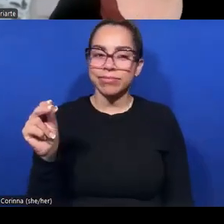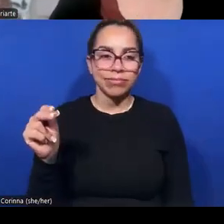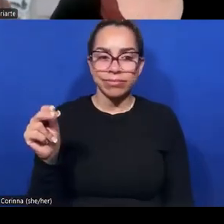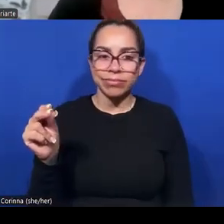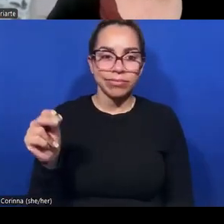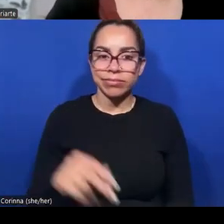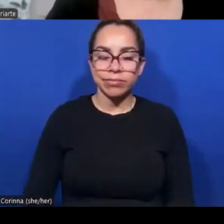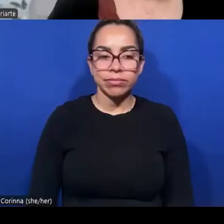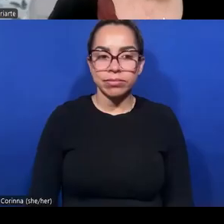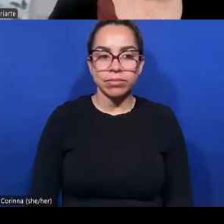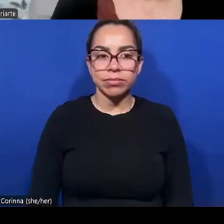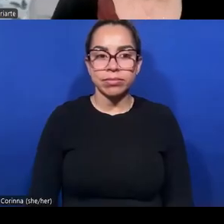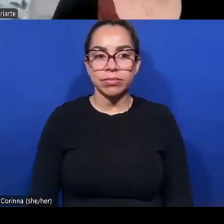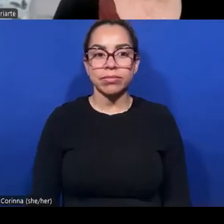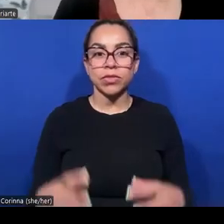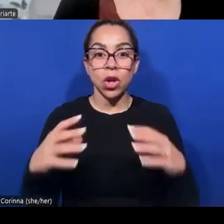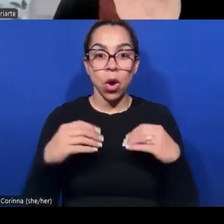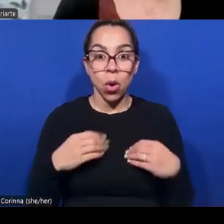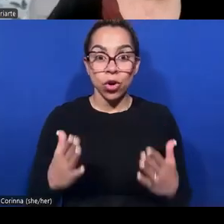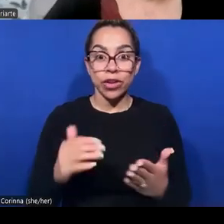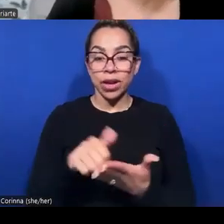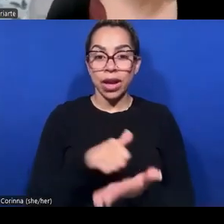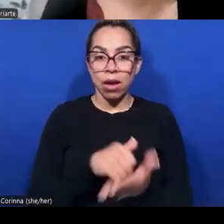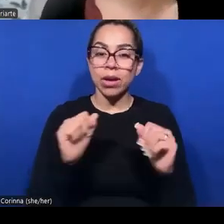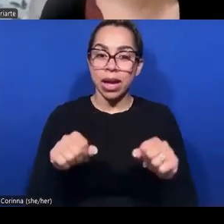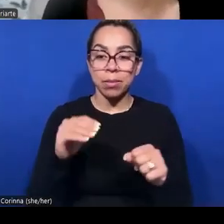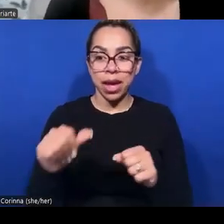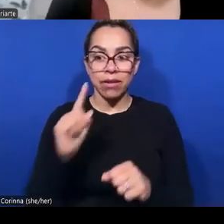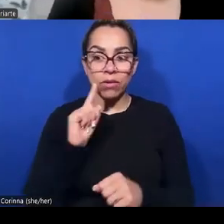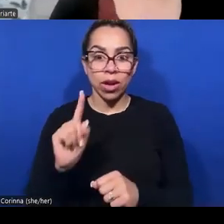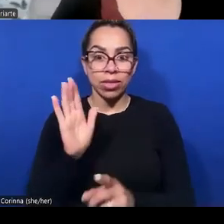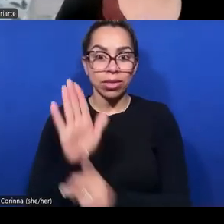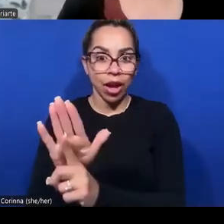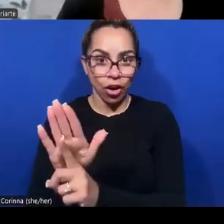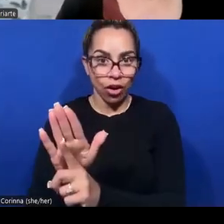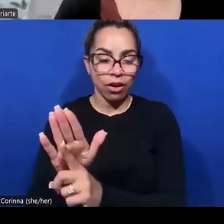The owner of the account can pay for his or her vacation, but can't pay for the.